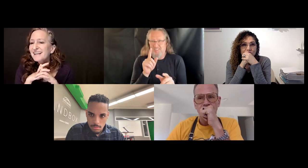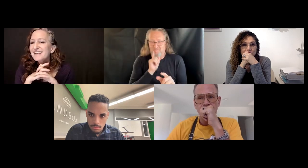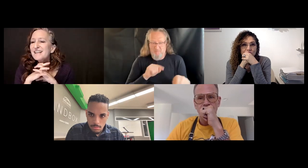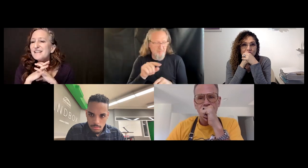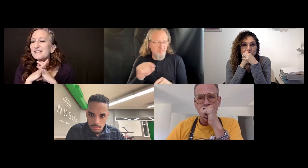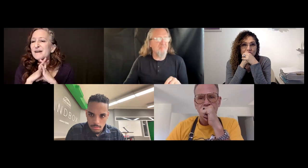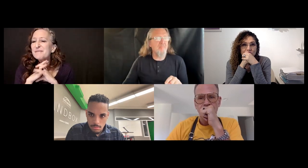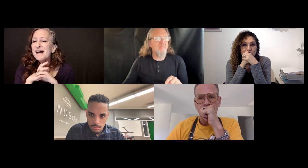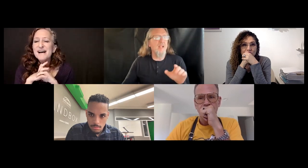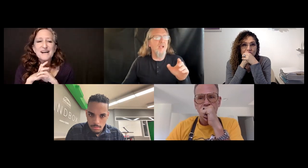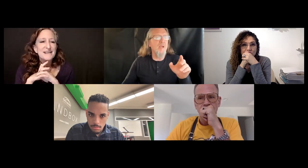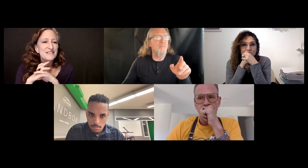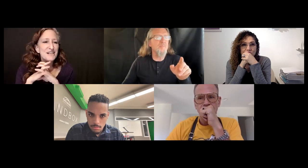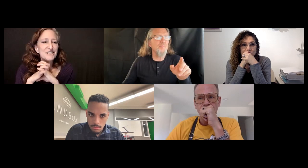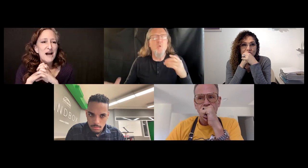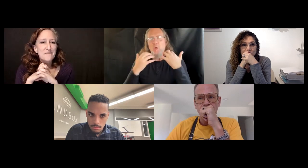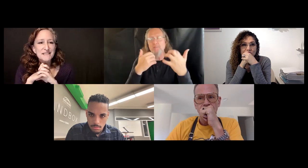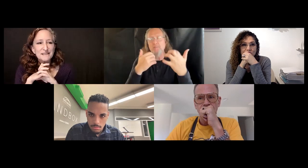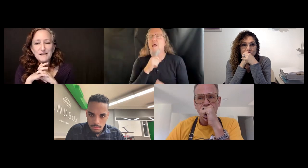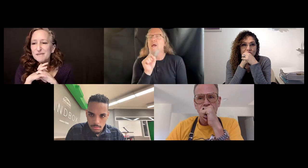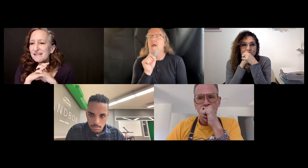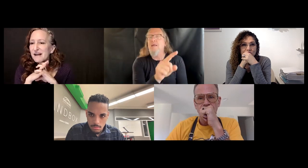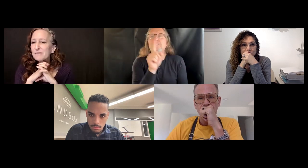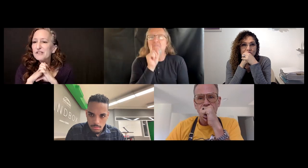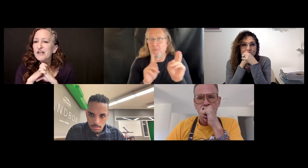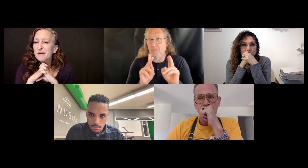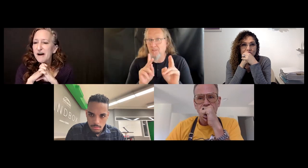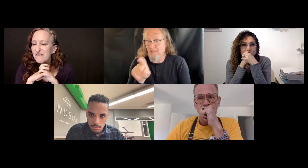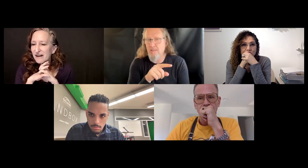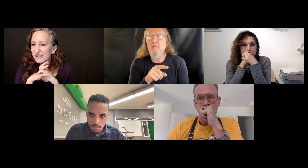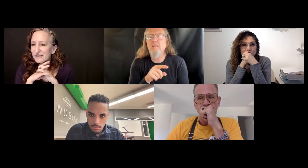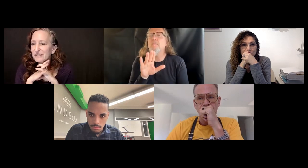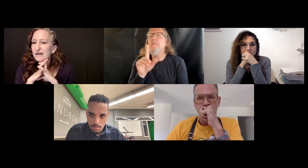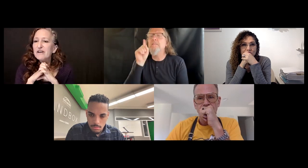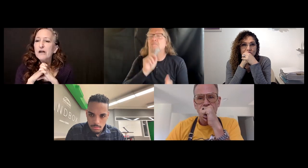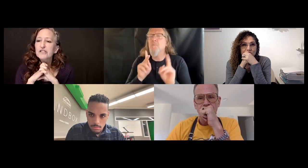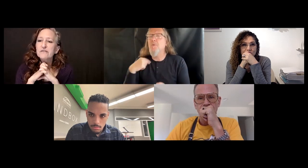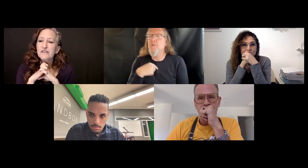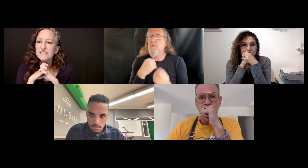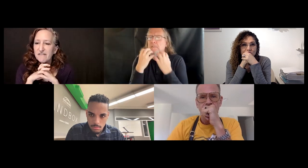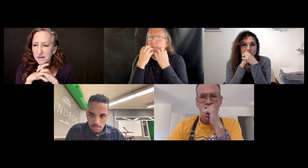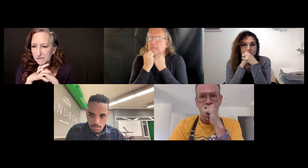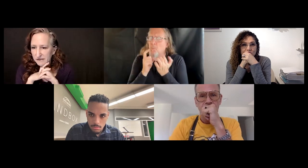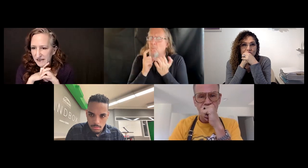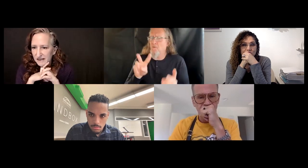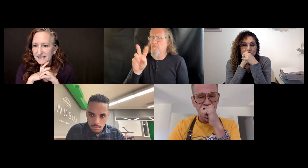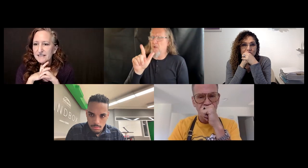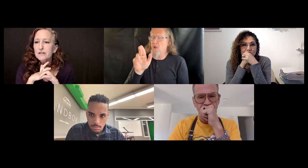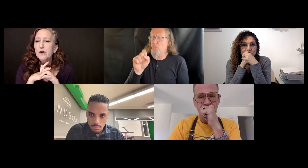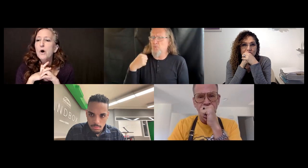So I'm changing topics, a little bit to talk about values. So I have a question for the deaf people in the audience.